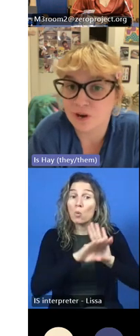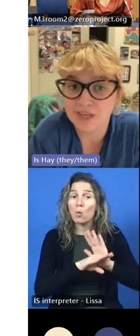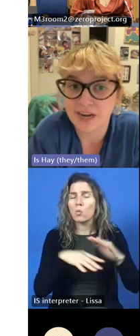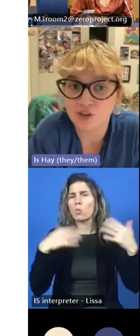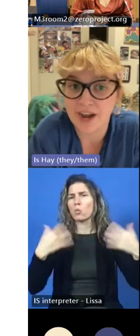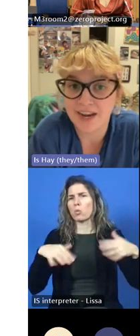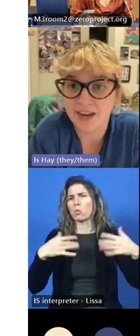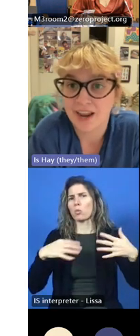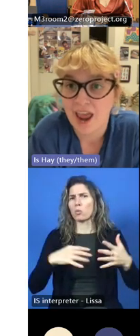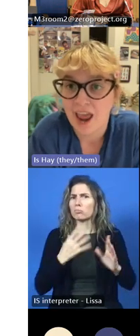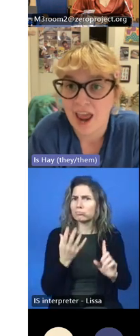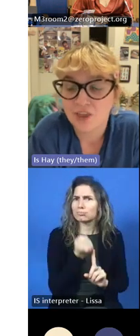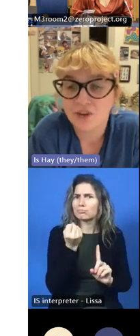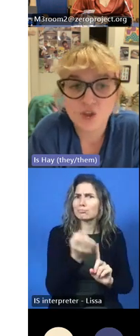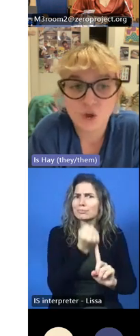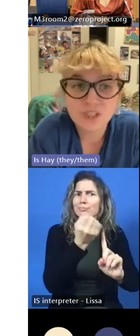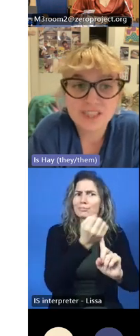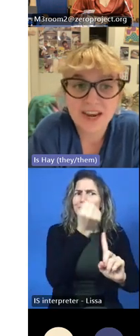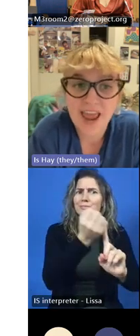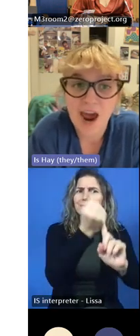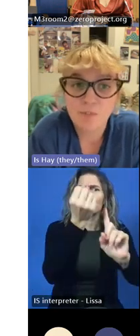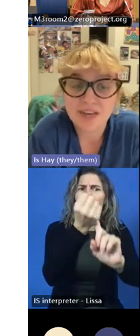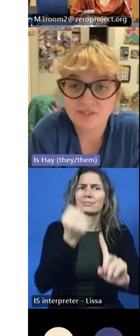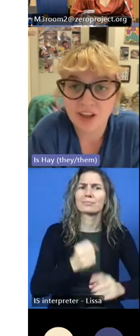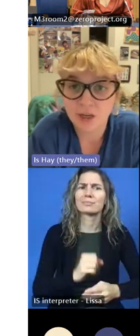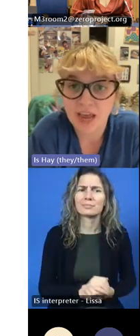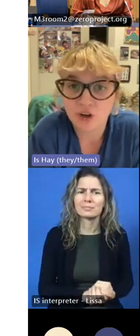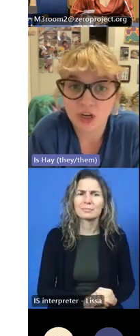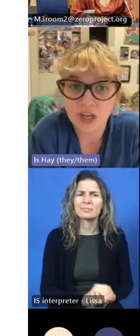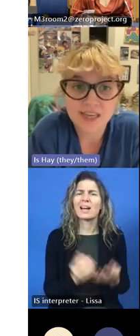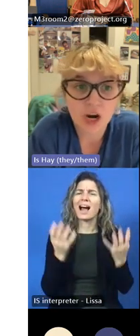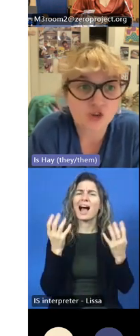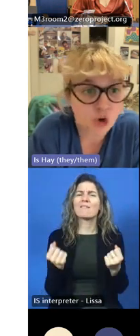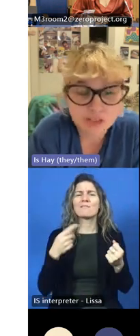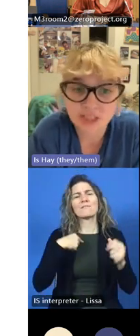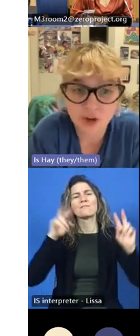scripts in our training and those are tools that are now being developed and utilised across the